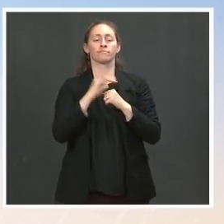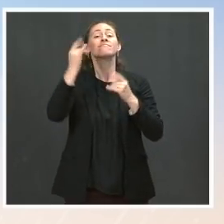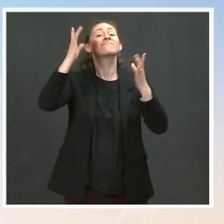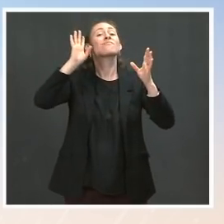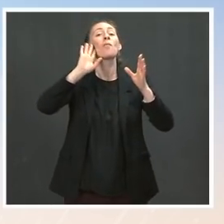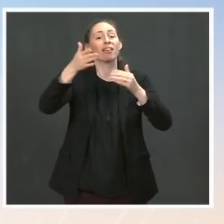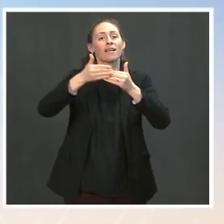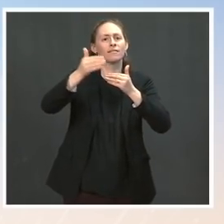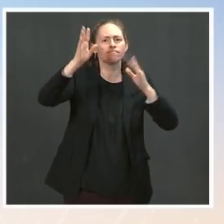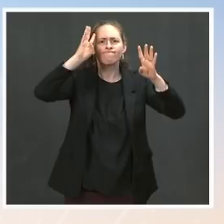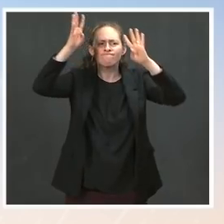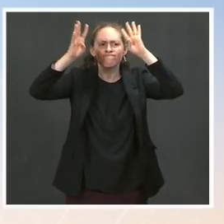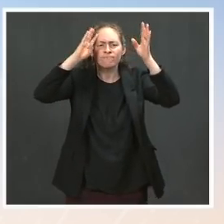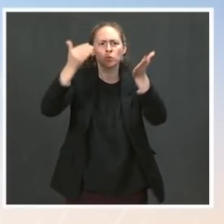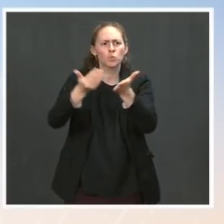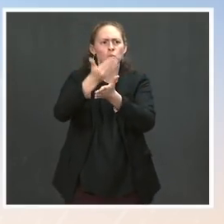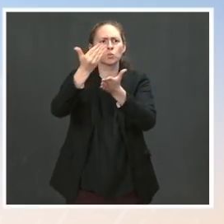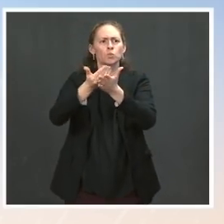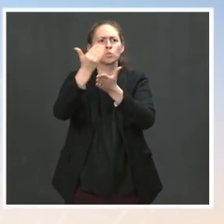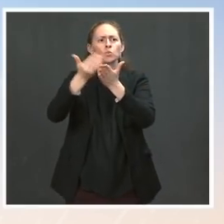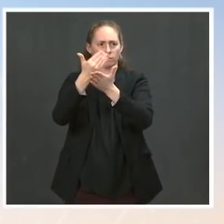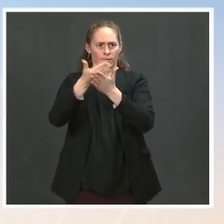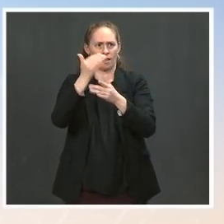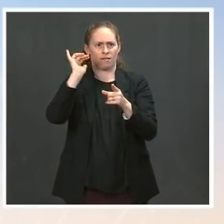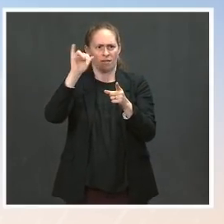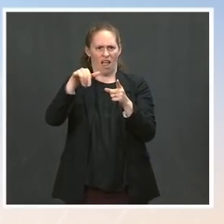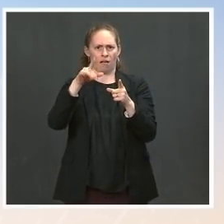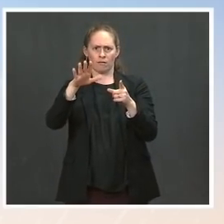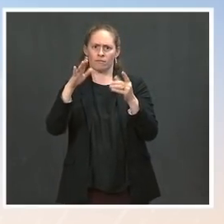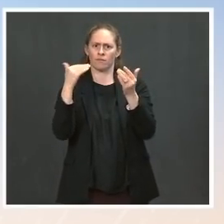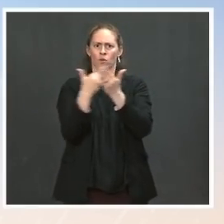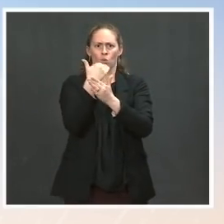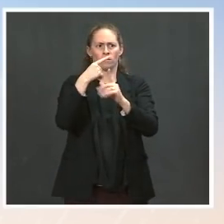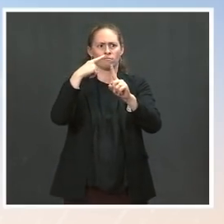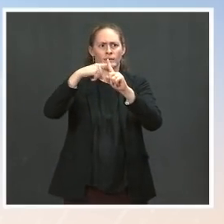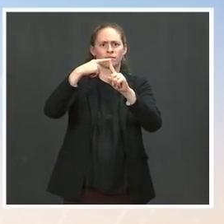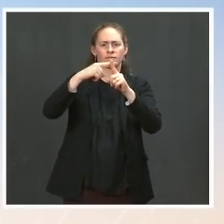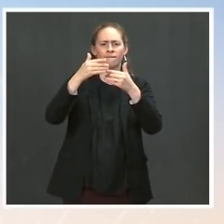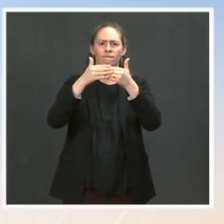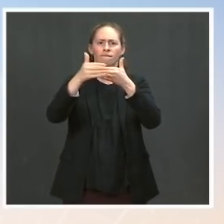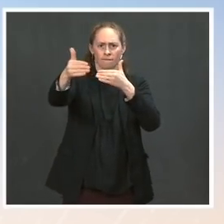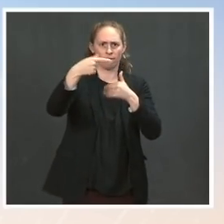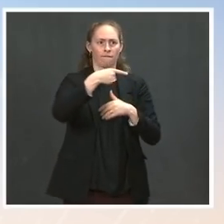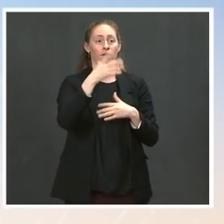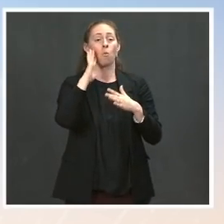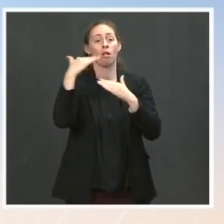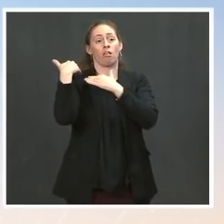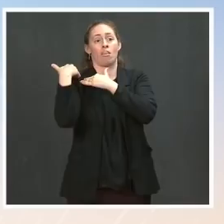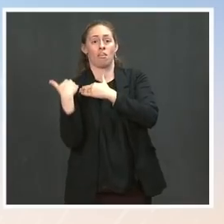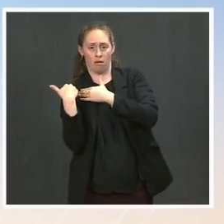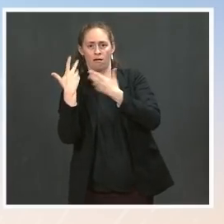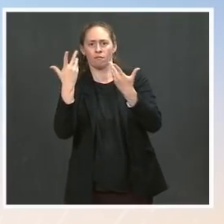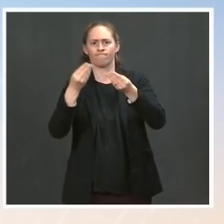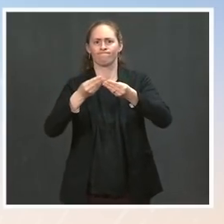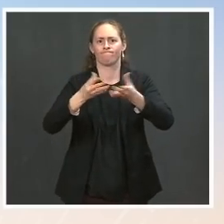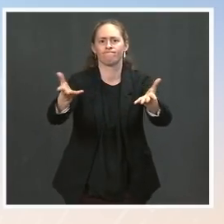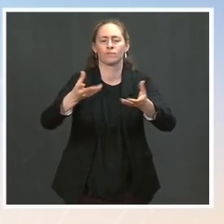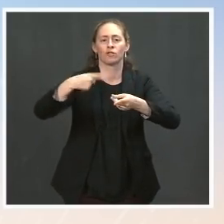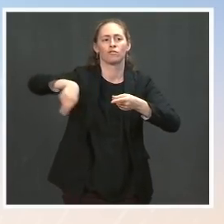that builds confidence in their reliability and responsibility as suppliers to the U.S. auto industry. It's great news for many people in the country,